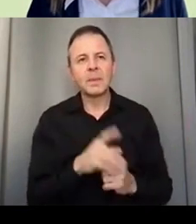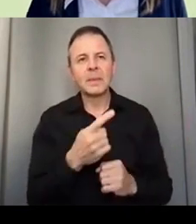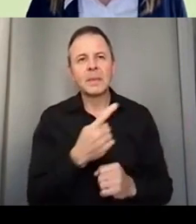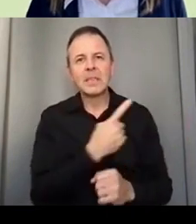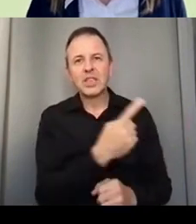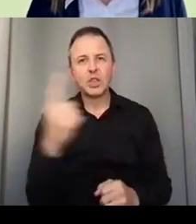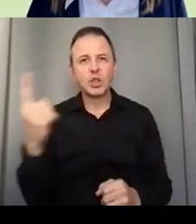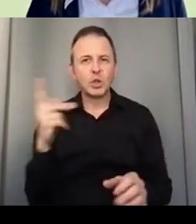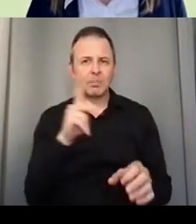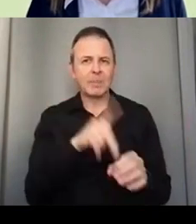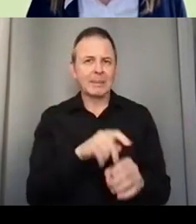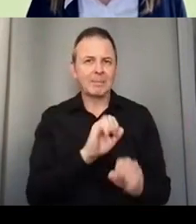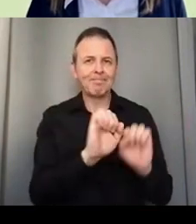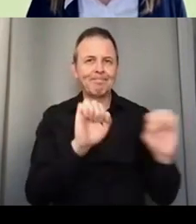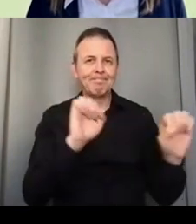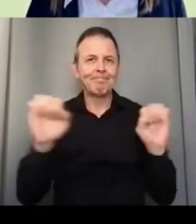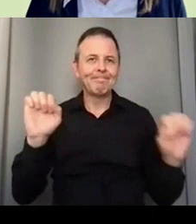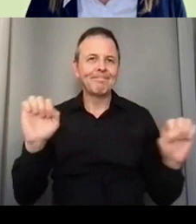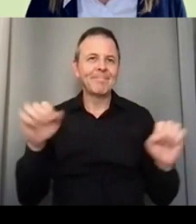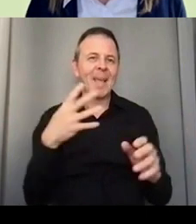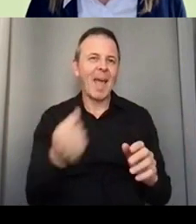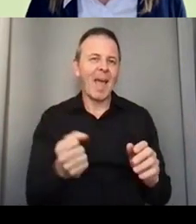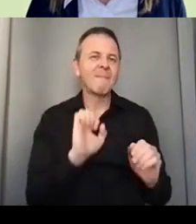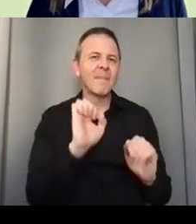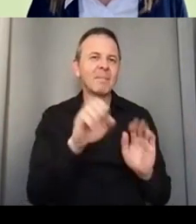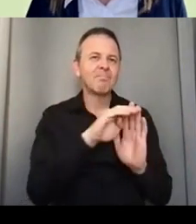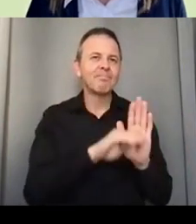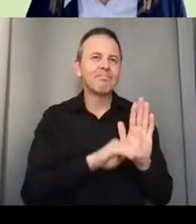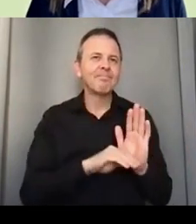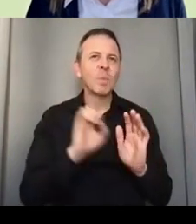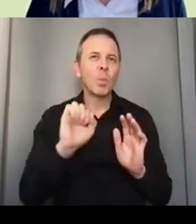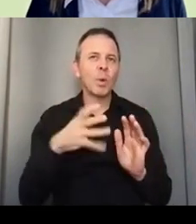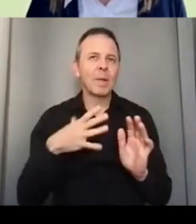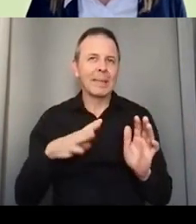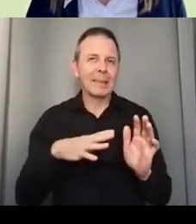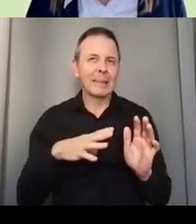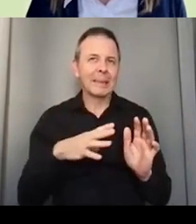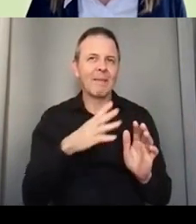have their own varying criteria of what they need from a coordinator so